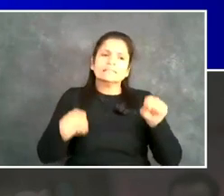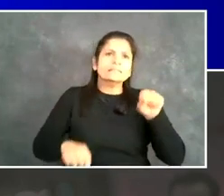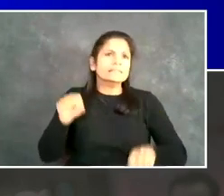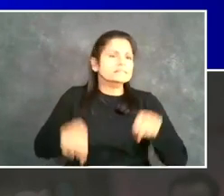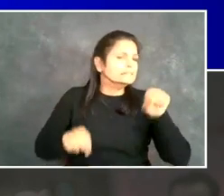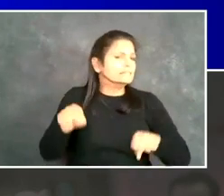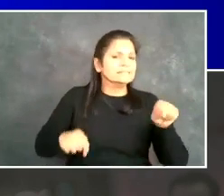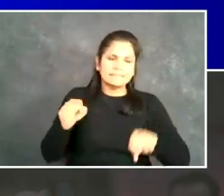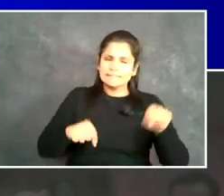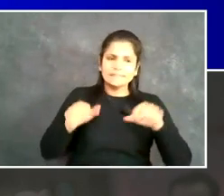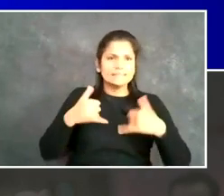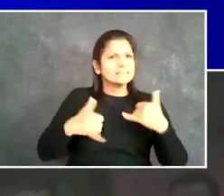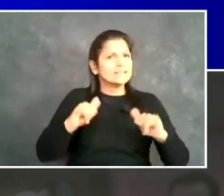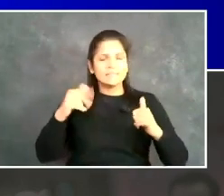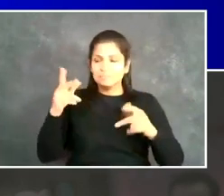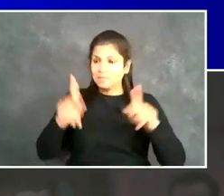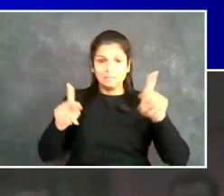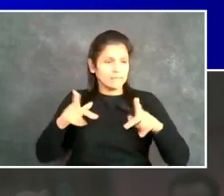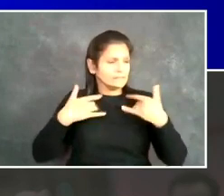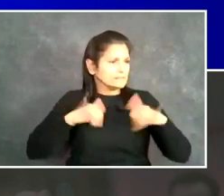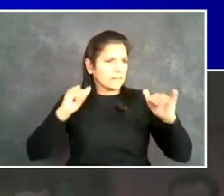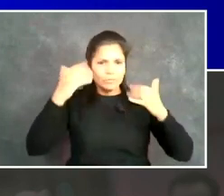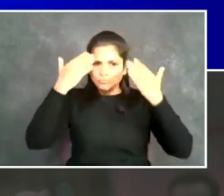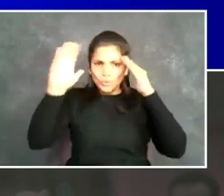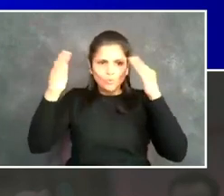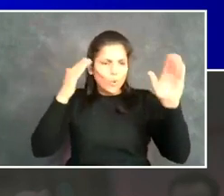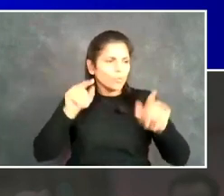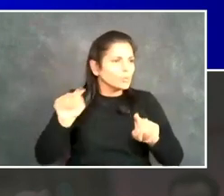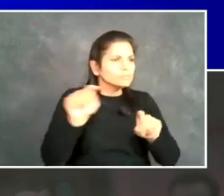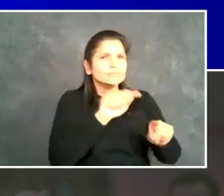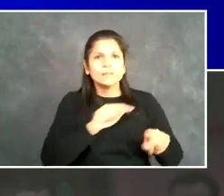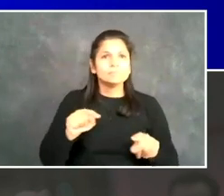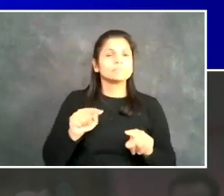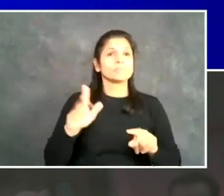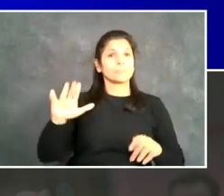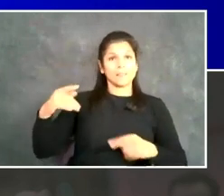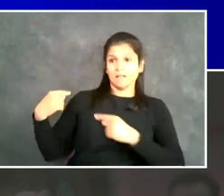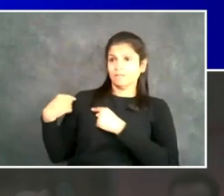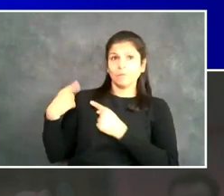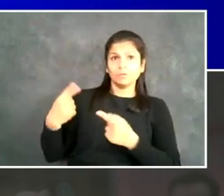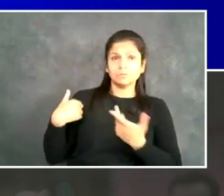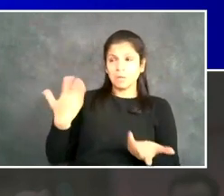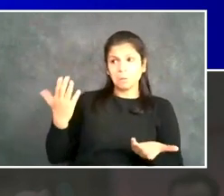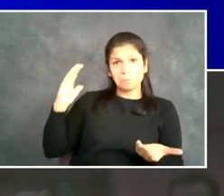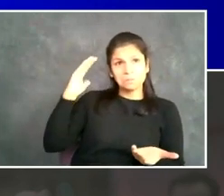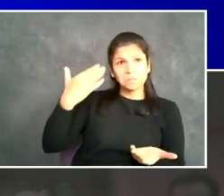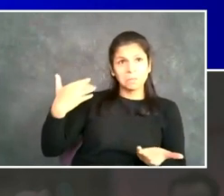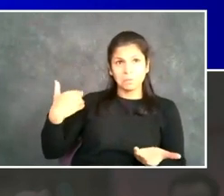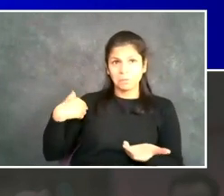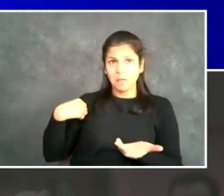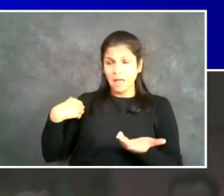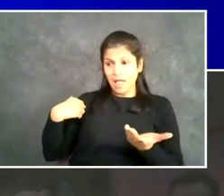DISEASE A SECOND TIME. THE GOOD NEWS IS, THERE'S NOT A LOT OF EVIDENCE THAT PEOPLE HAVE. BUT WE DON'T KNOW FOR SURE.